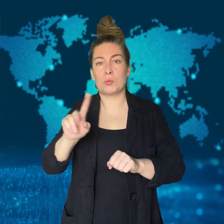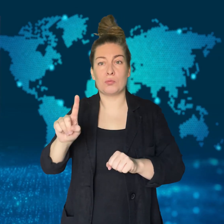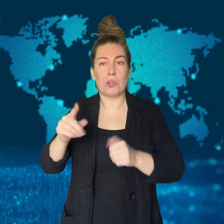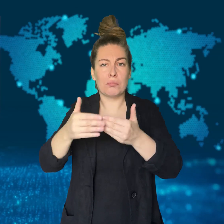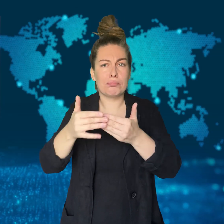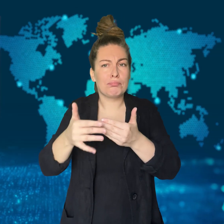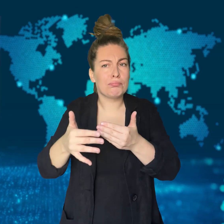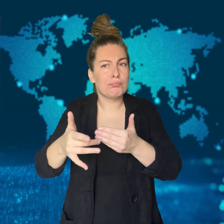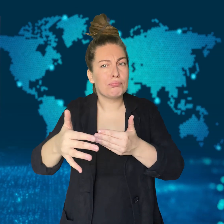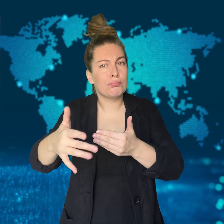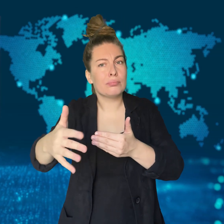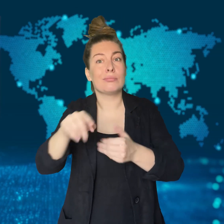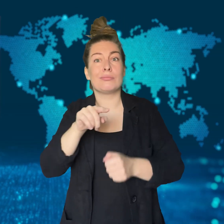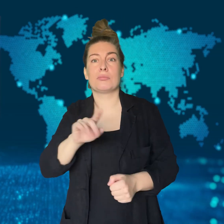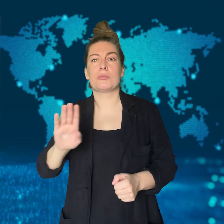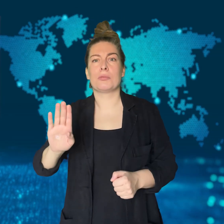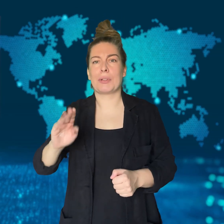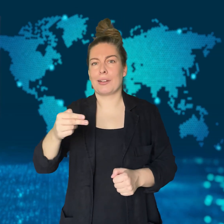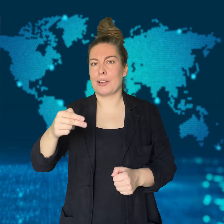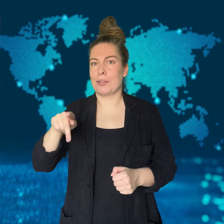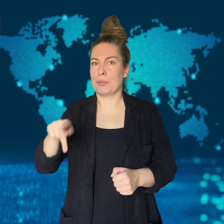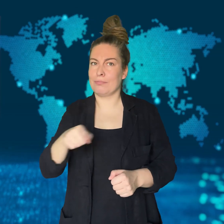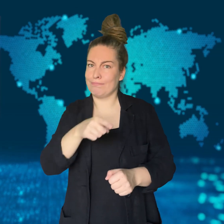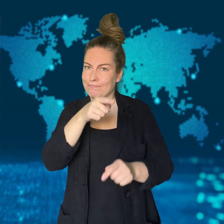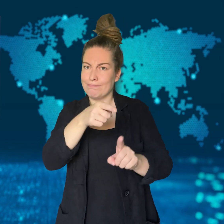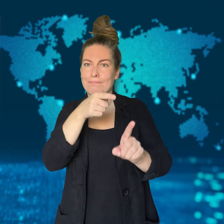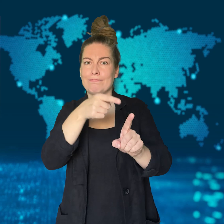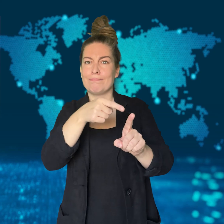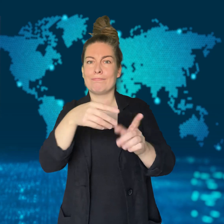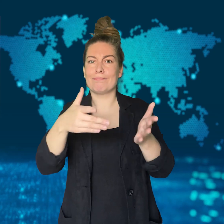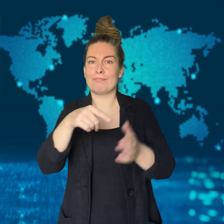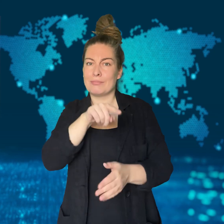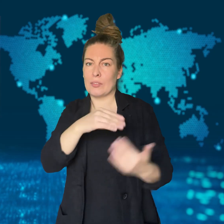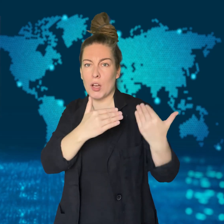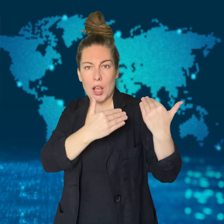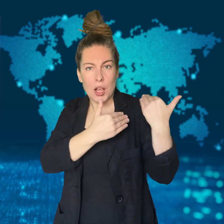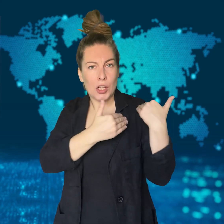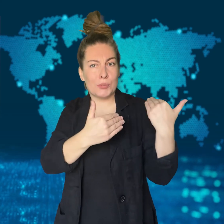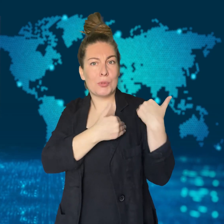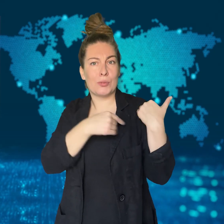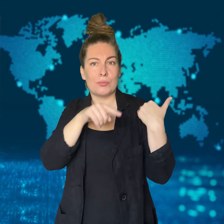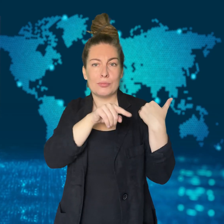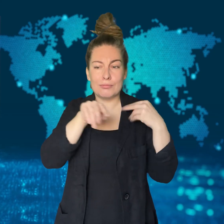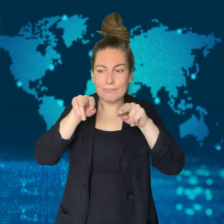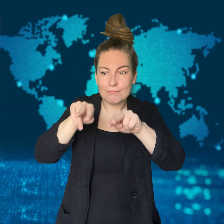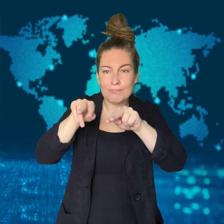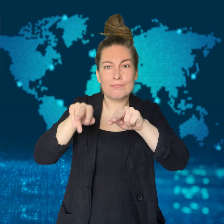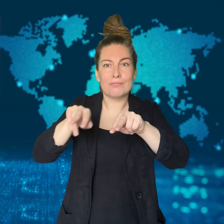the companys responsibility managing the dam as well as for